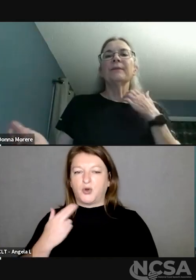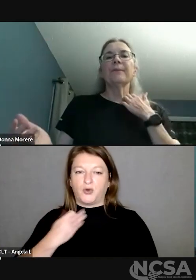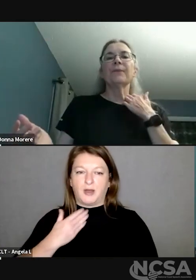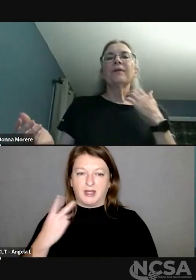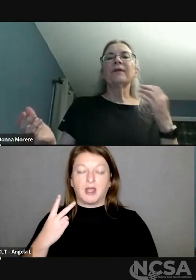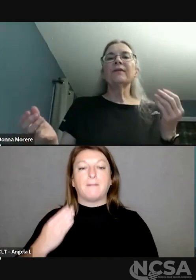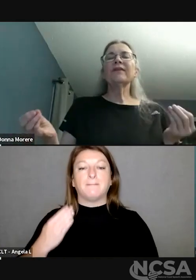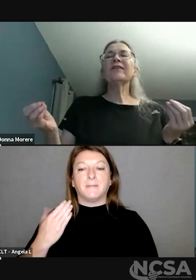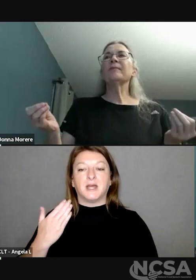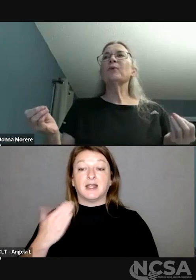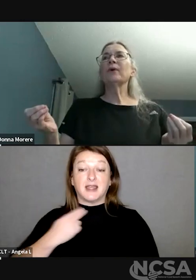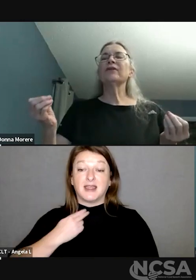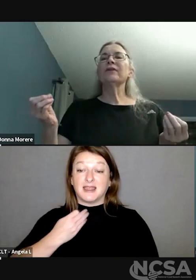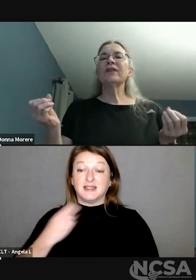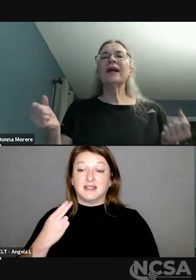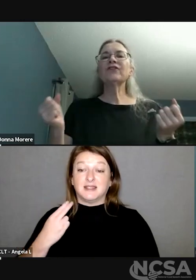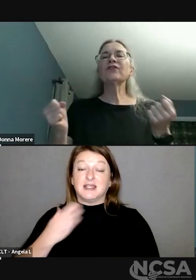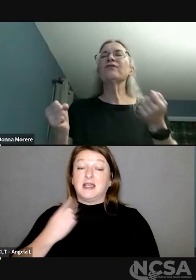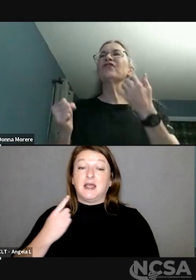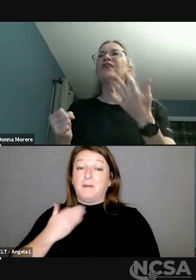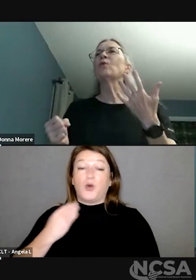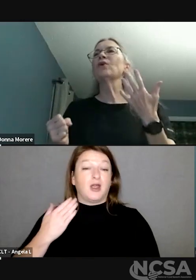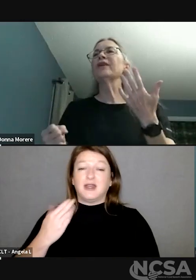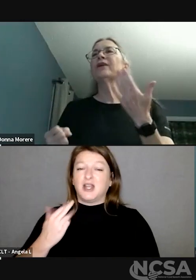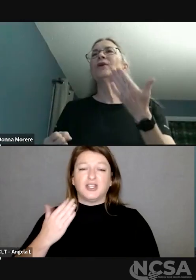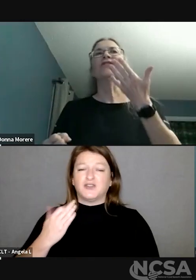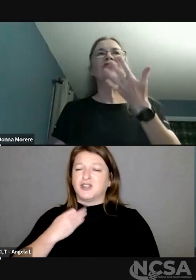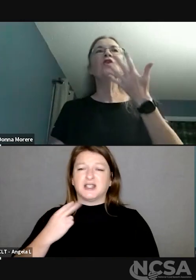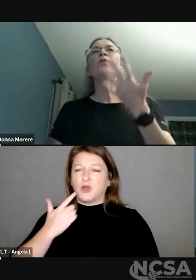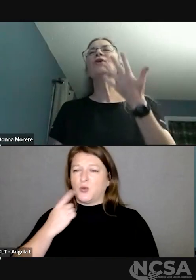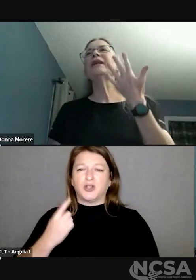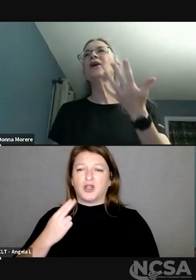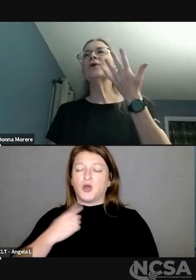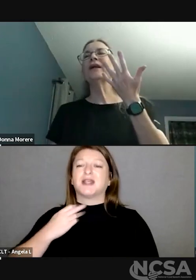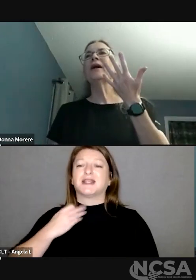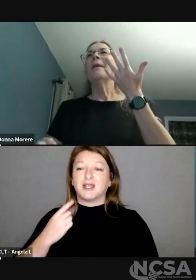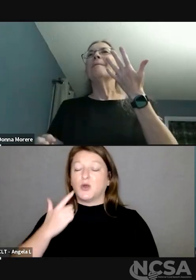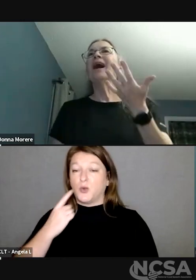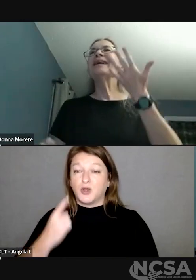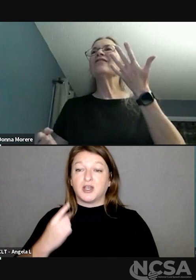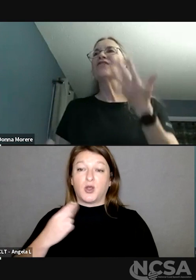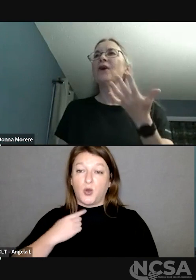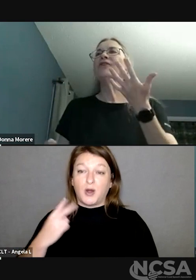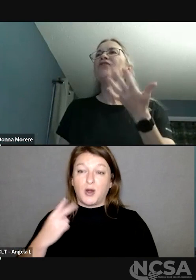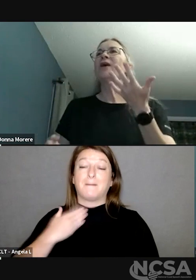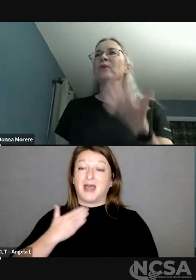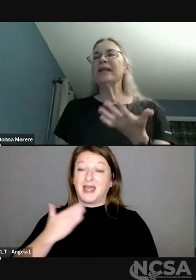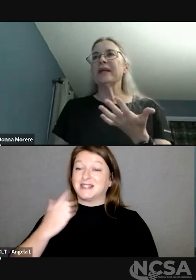but this is important, not just for single word decoding. Single word decoding by itself is not reading.